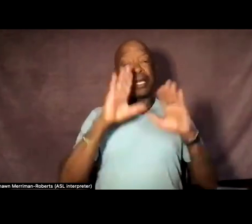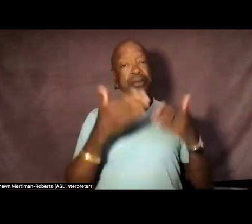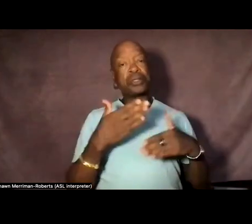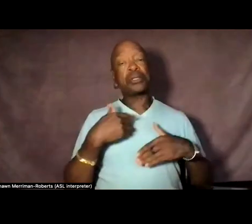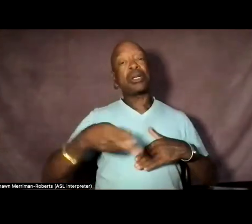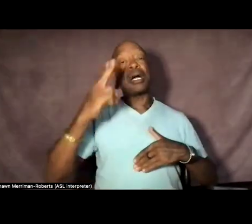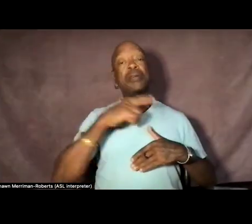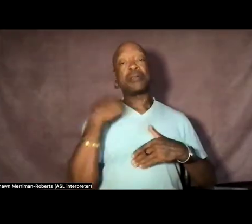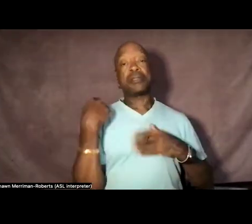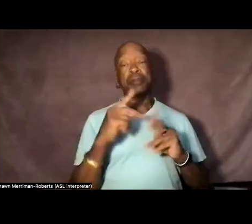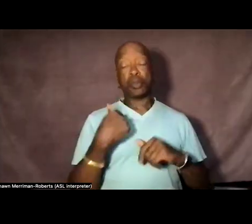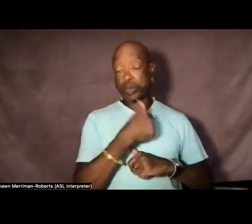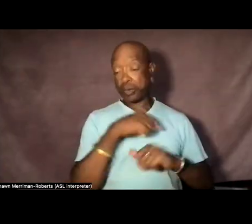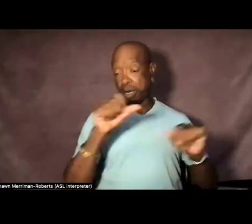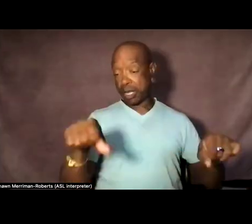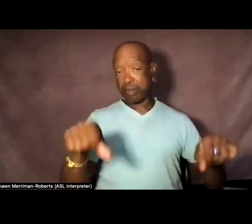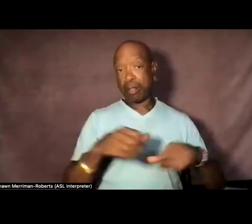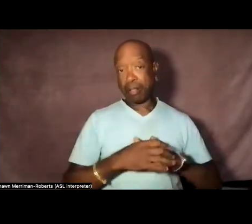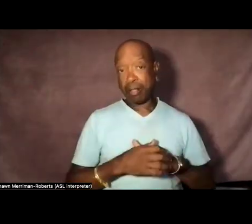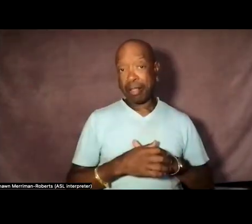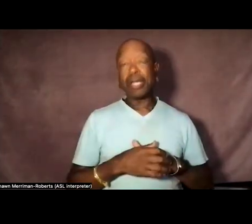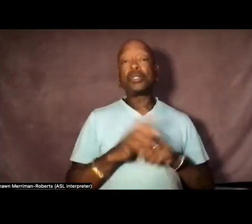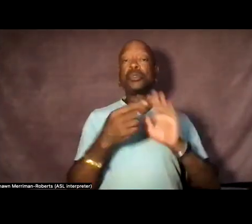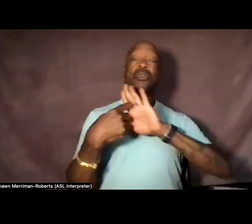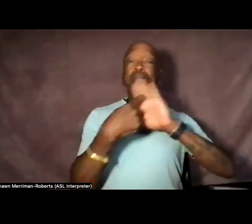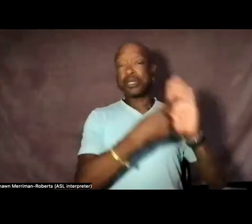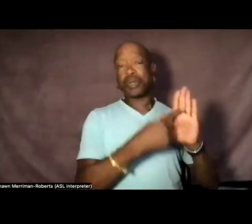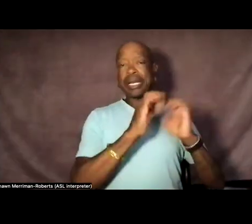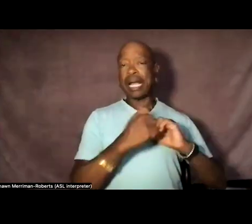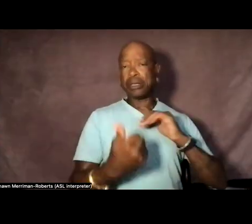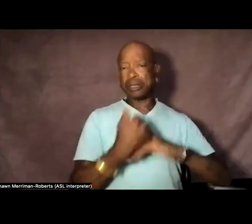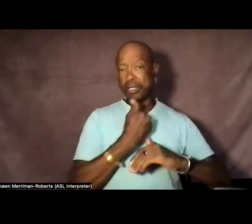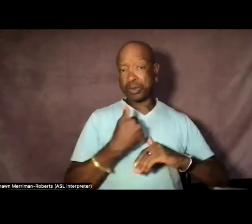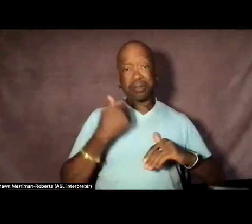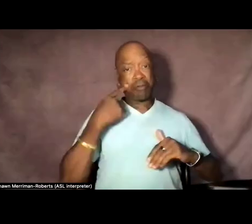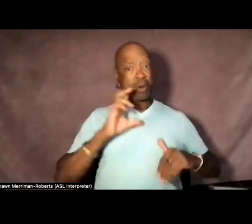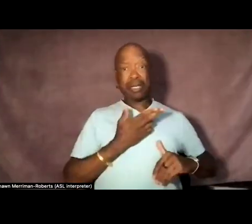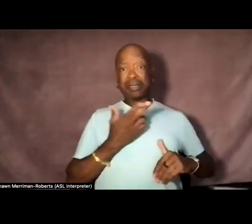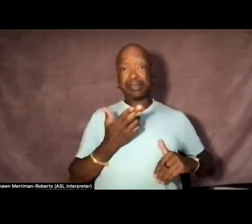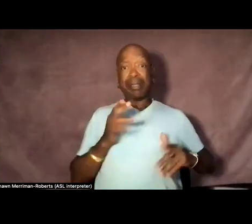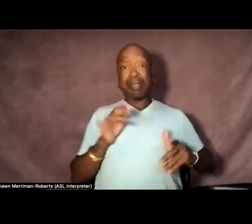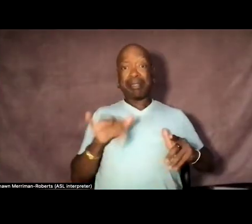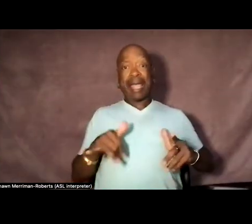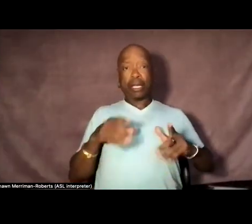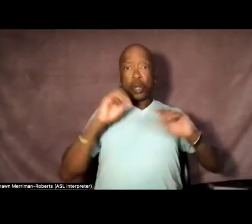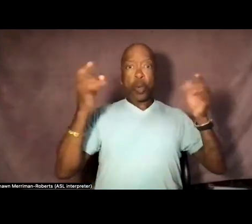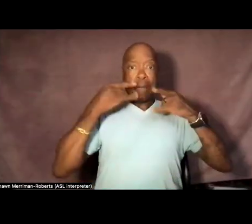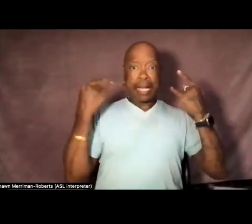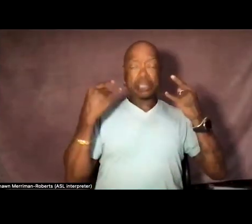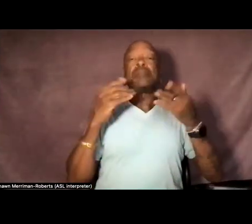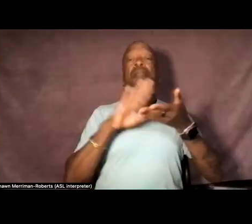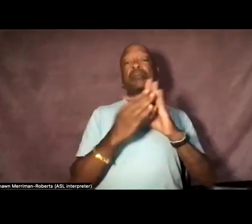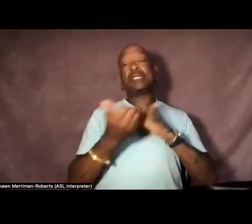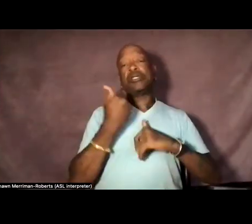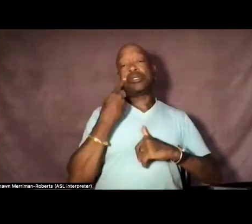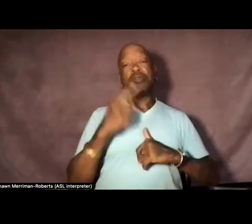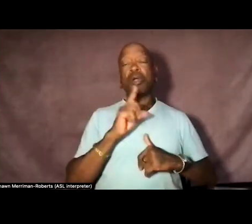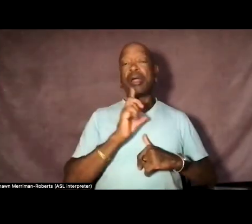we were able to demonstrate how dangerous this is for us um we also tried to get recordings of all